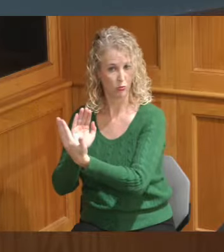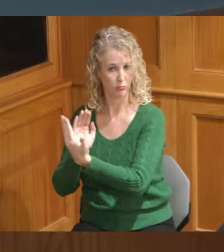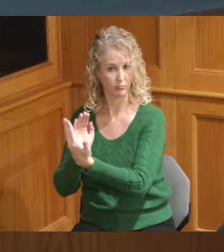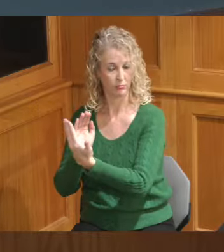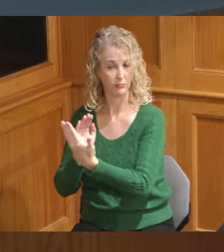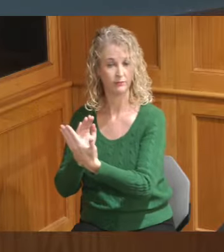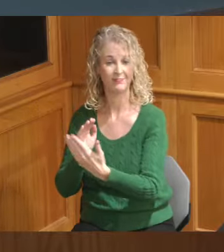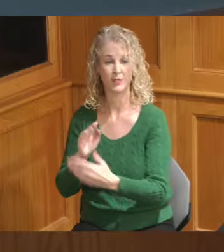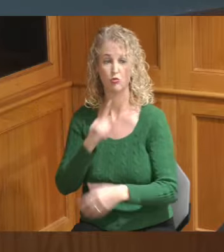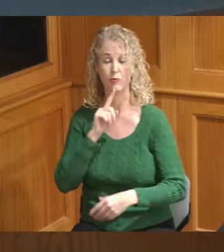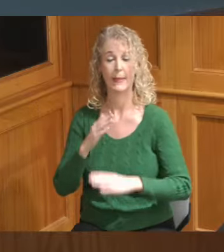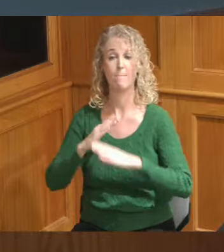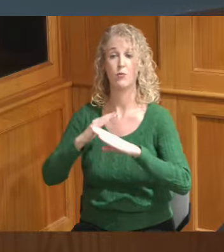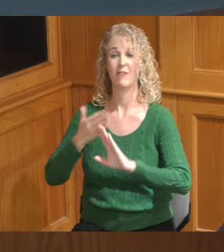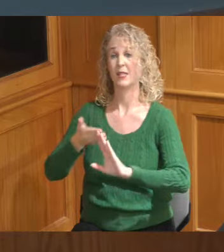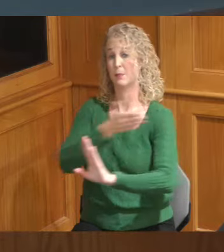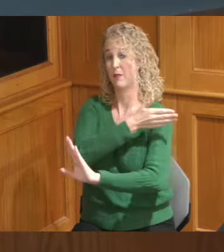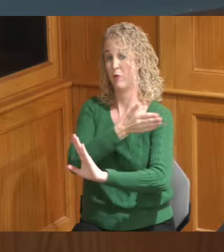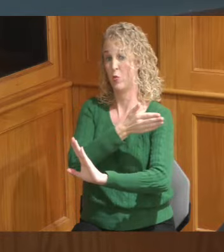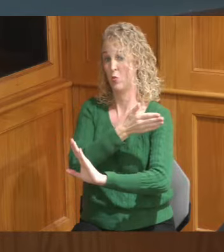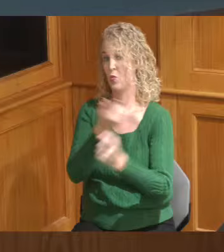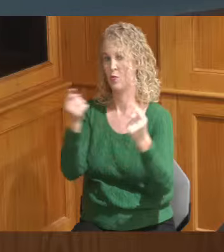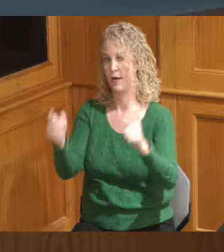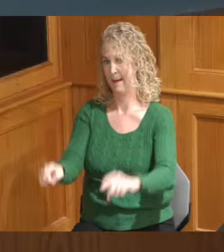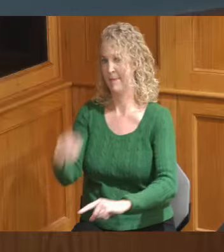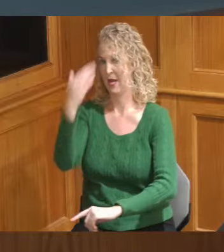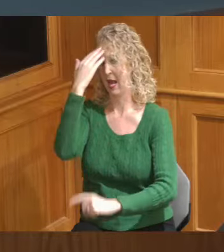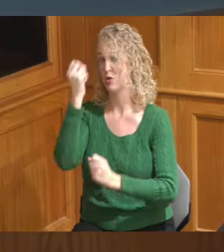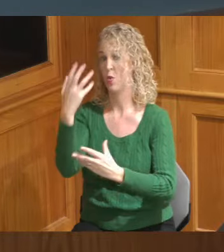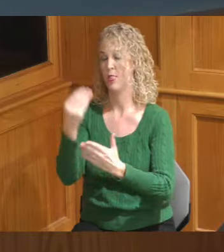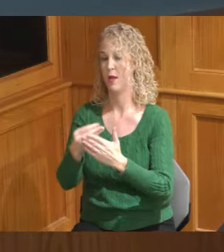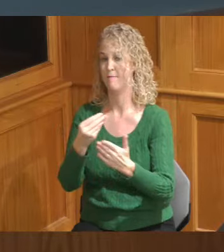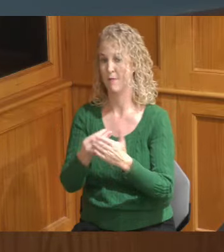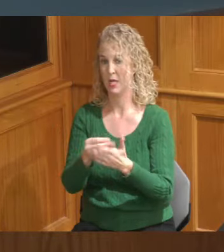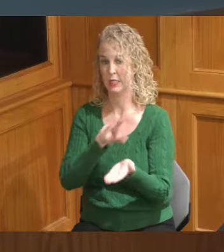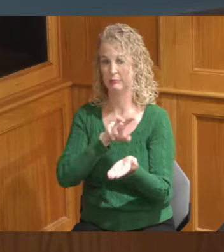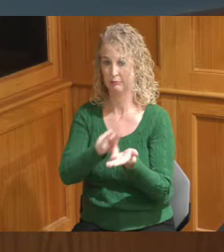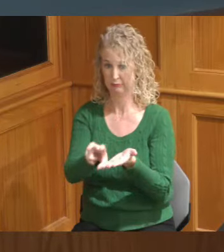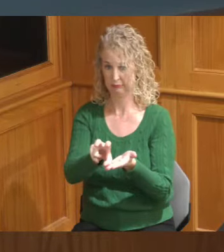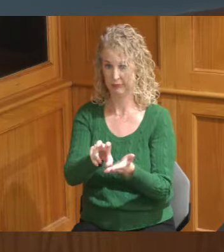that pre we've put quite a bit of money in there from the SBU program. so I'm glad that that is